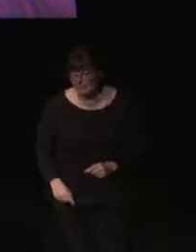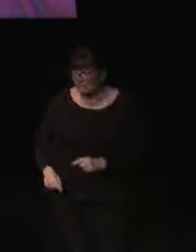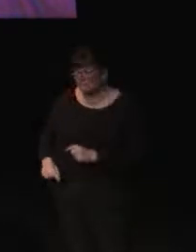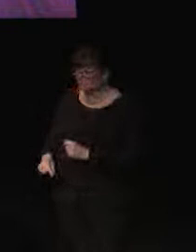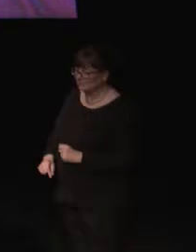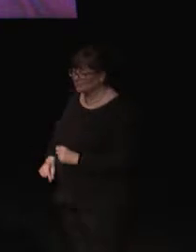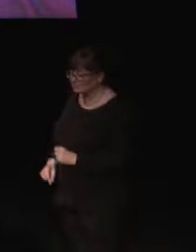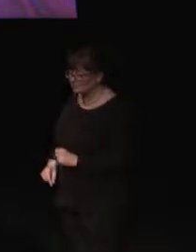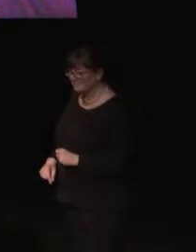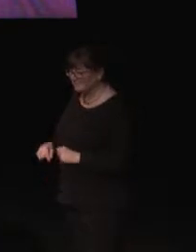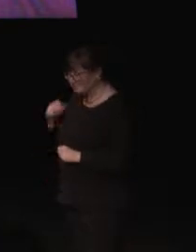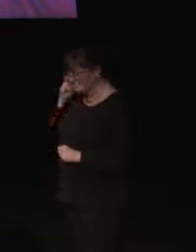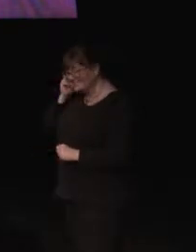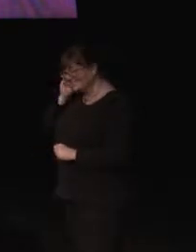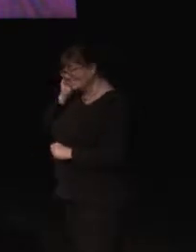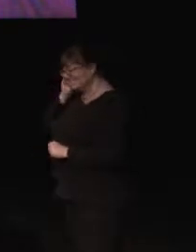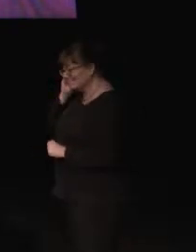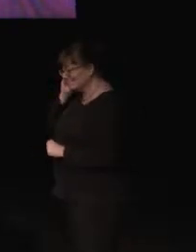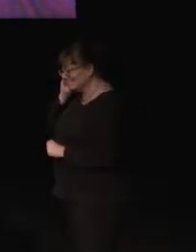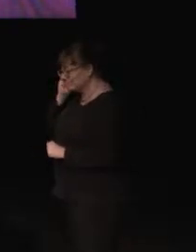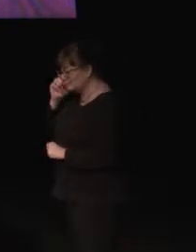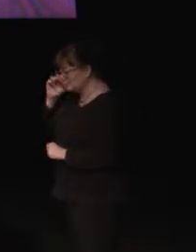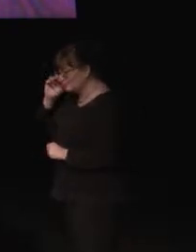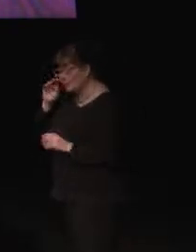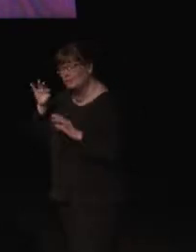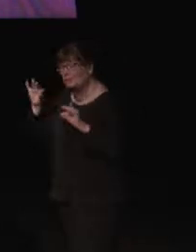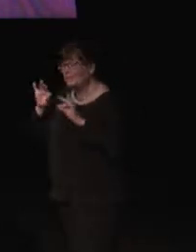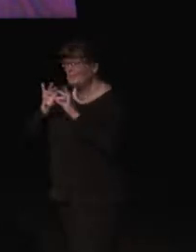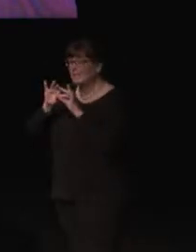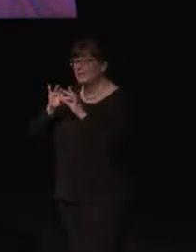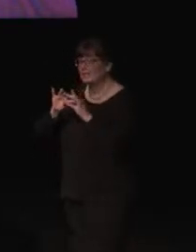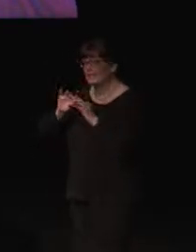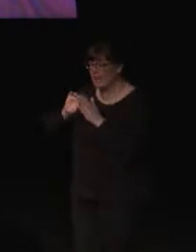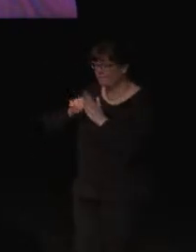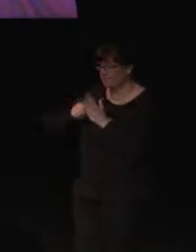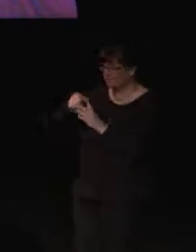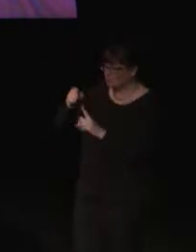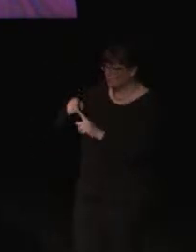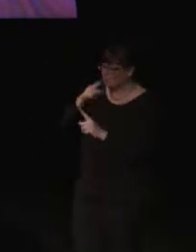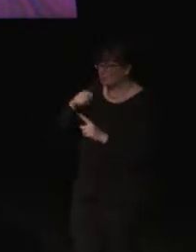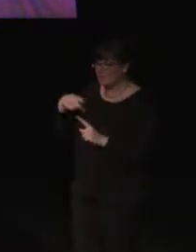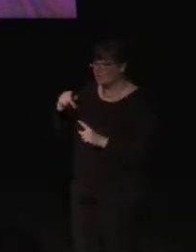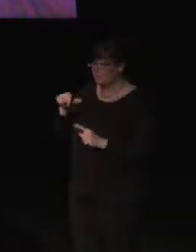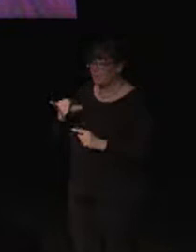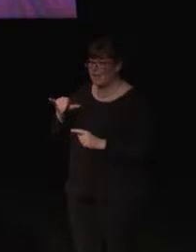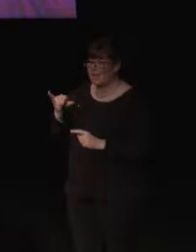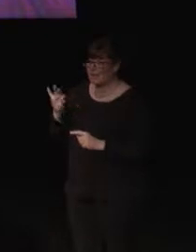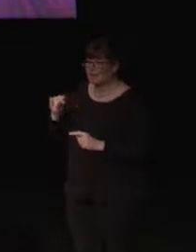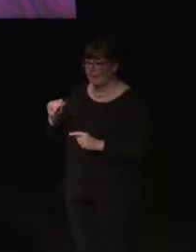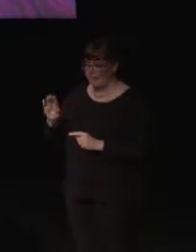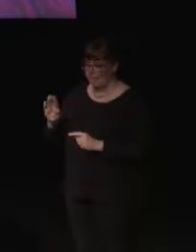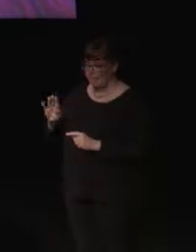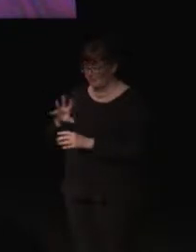And a key, inflection point that PlayFab is delivering for Microsoft, is they were cross-platform,